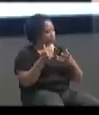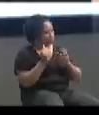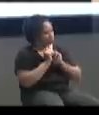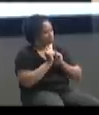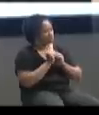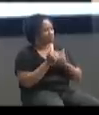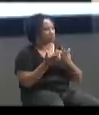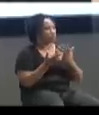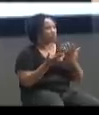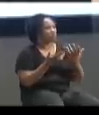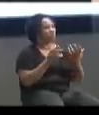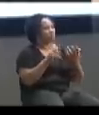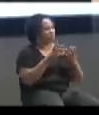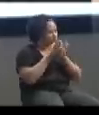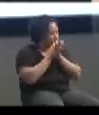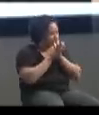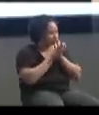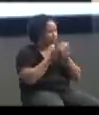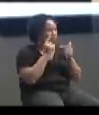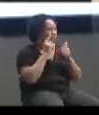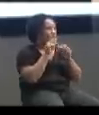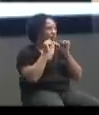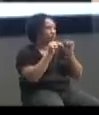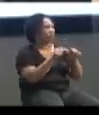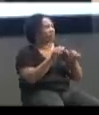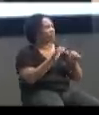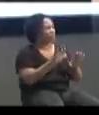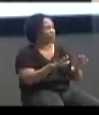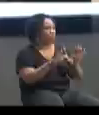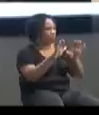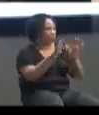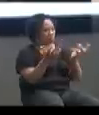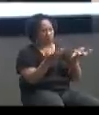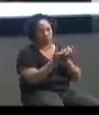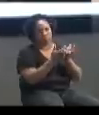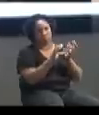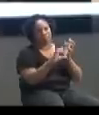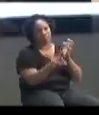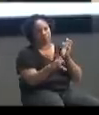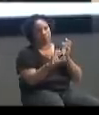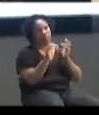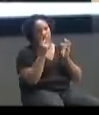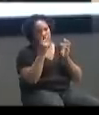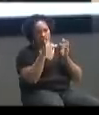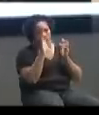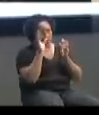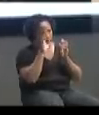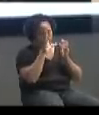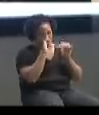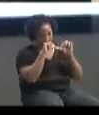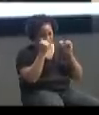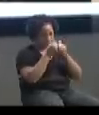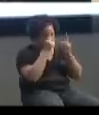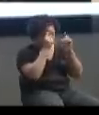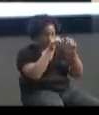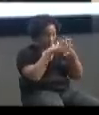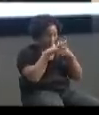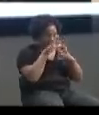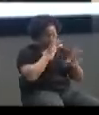YOUR PASSION FOR SUSTAINABILITY IS ADMIRABLE AND PERFECTLY SUITED FOR CDC GIVEN THE AGENCY'S MISSION.